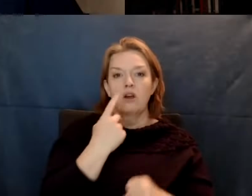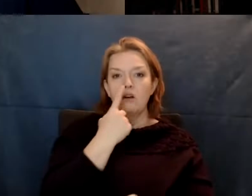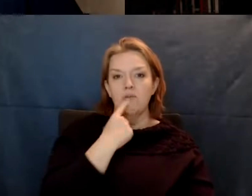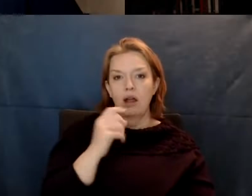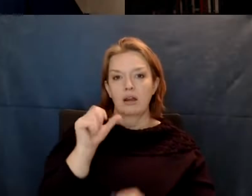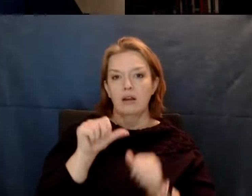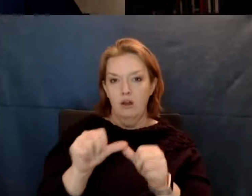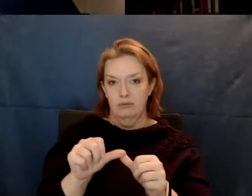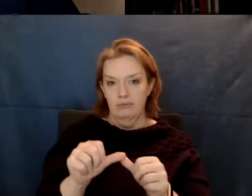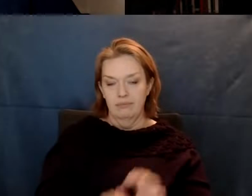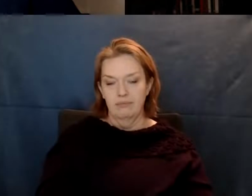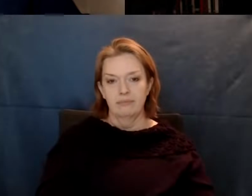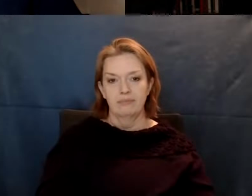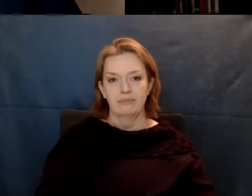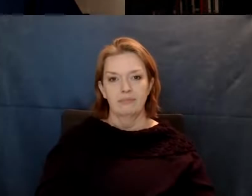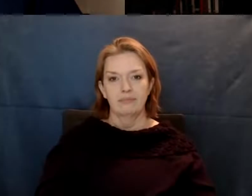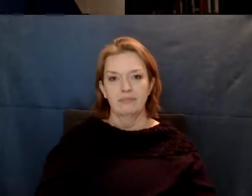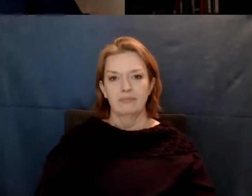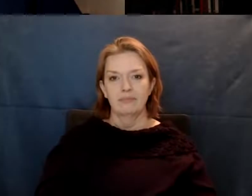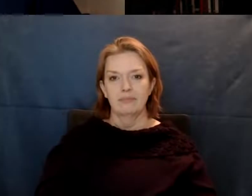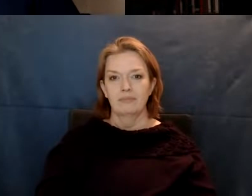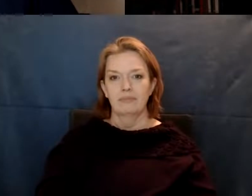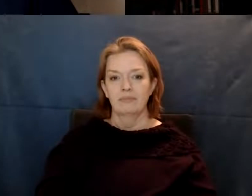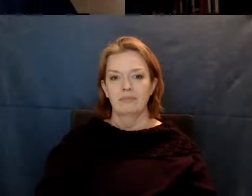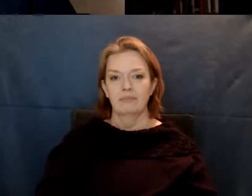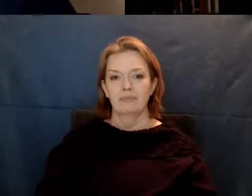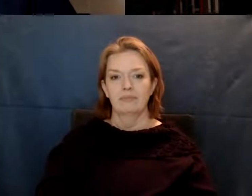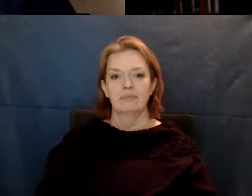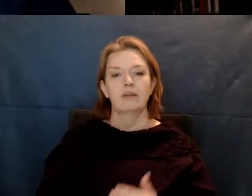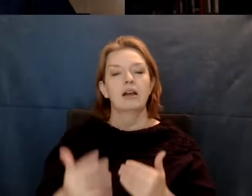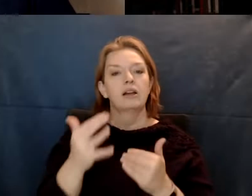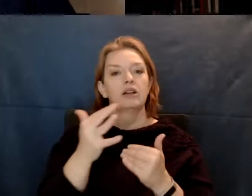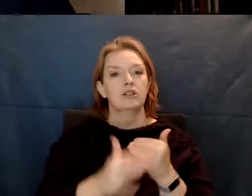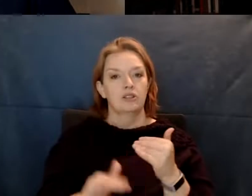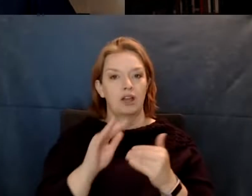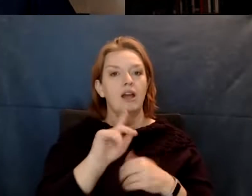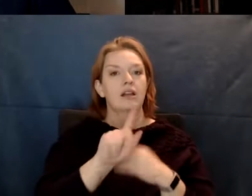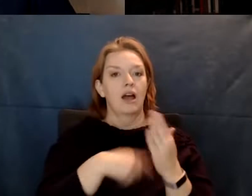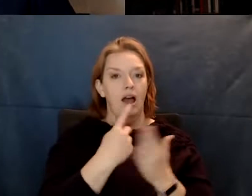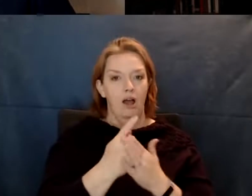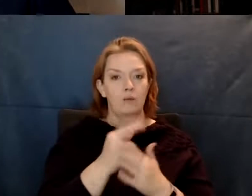shed "ours" rated zones can offer